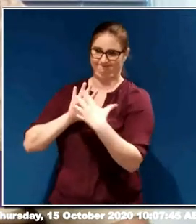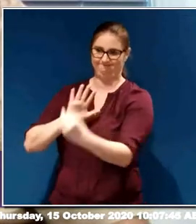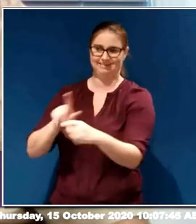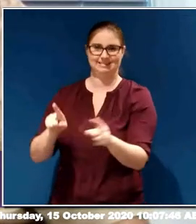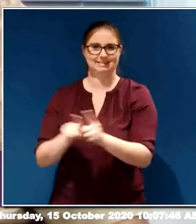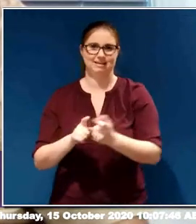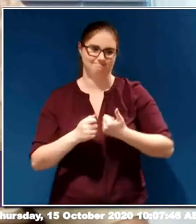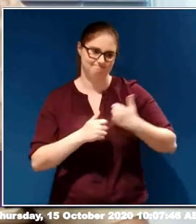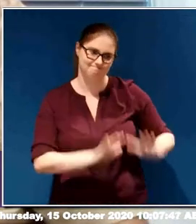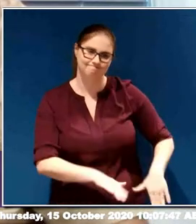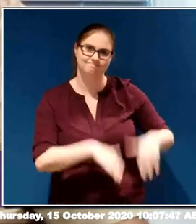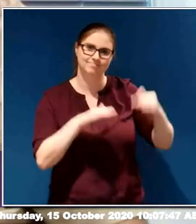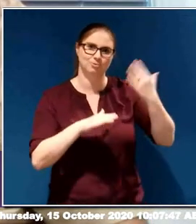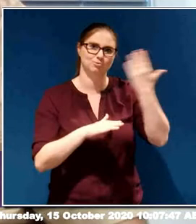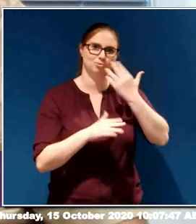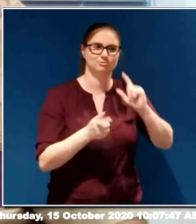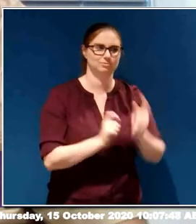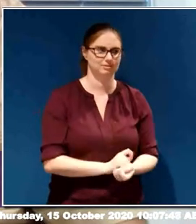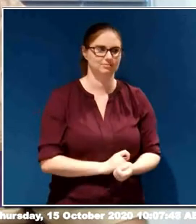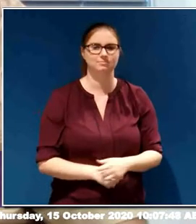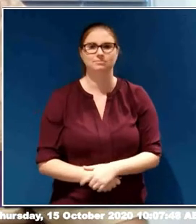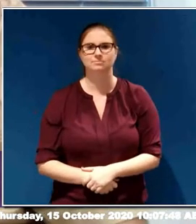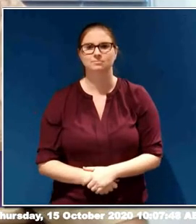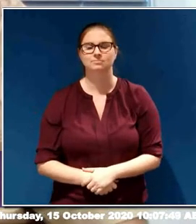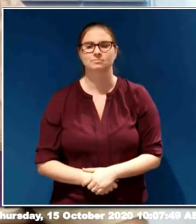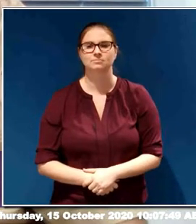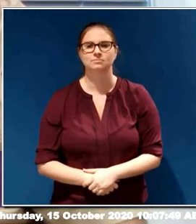And so you sent your sons to what I will call